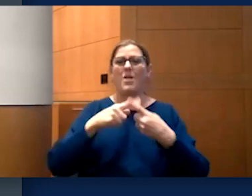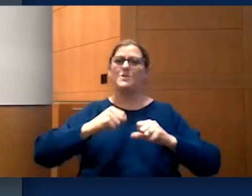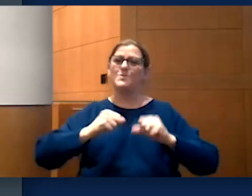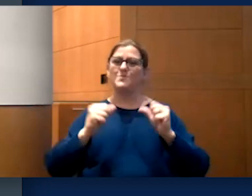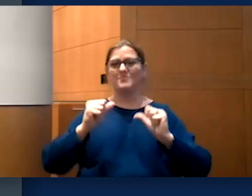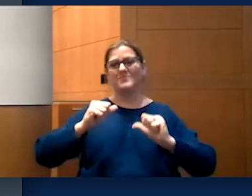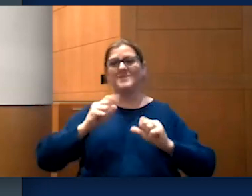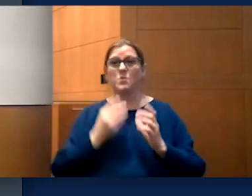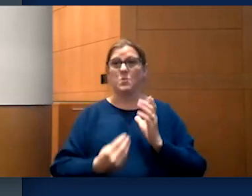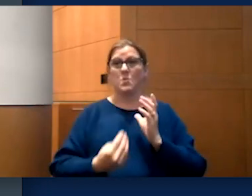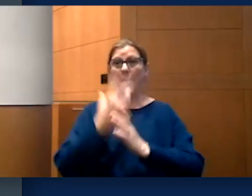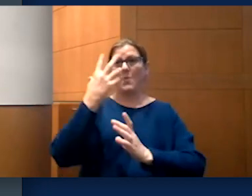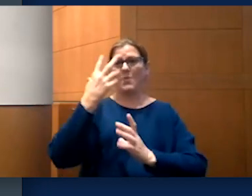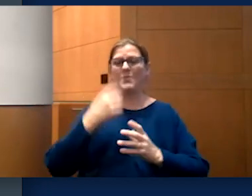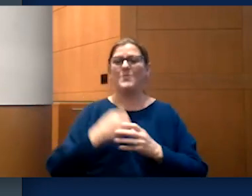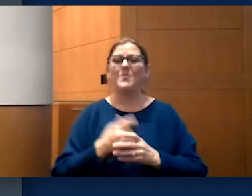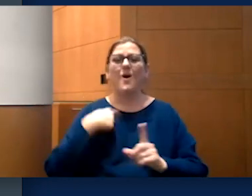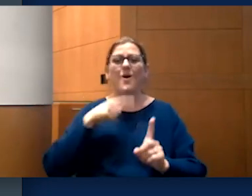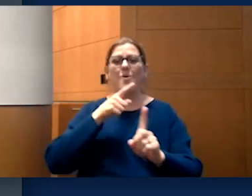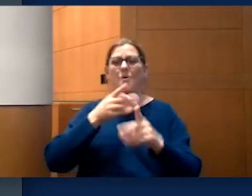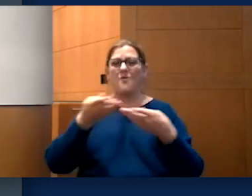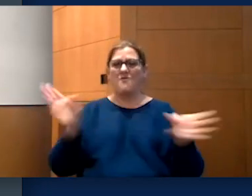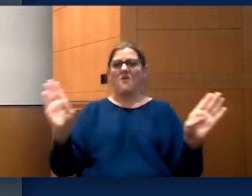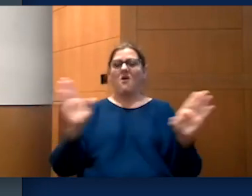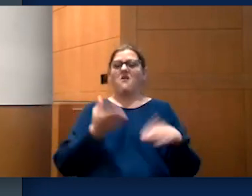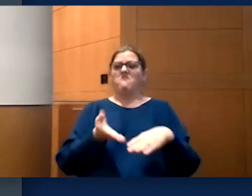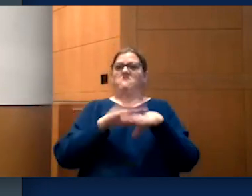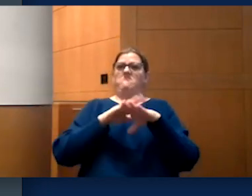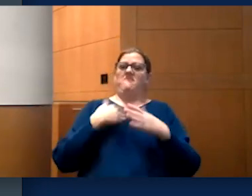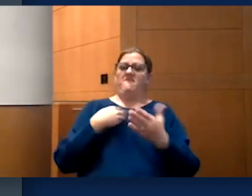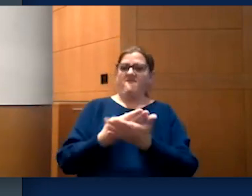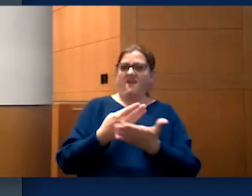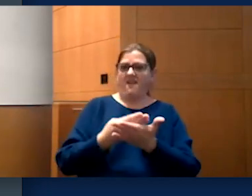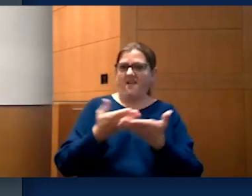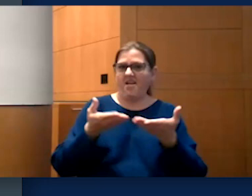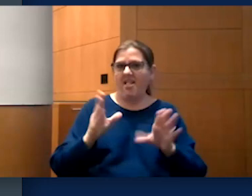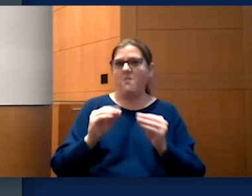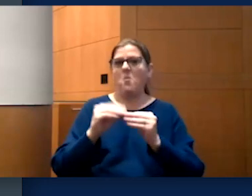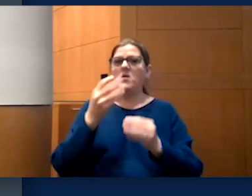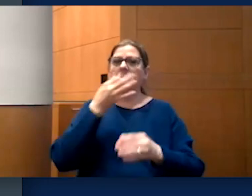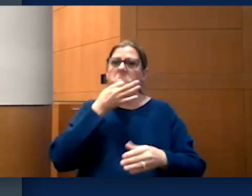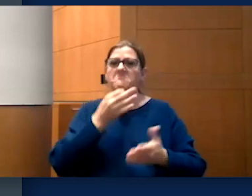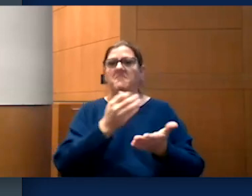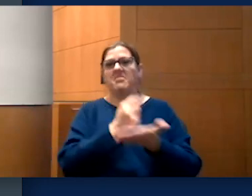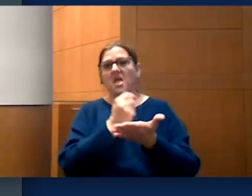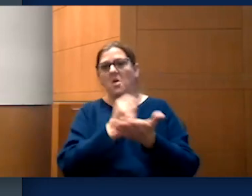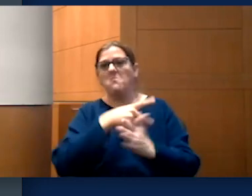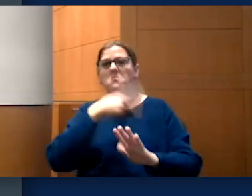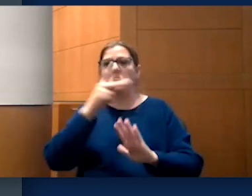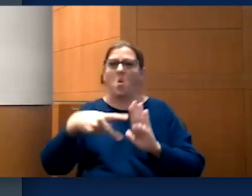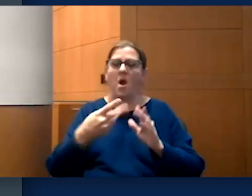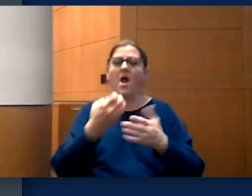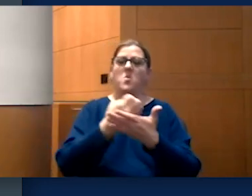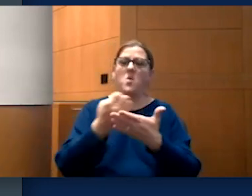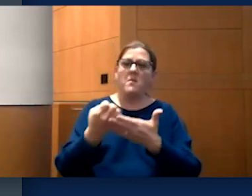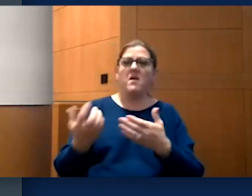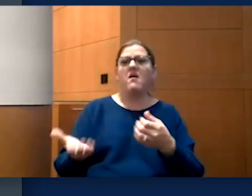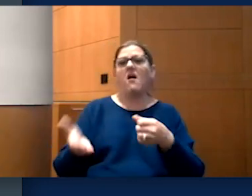So our goal overall is to increase our funding, to allow for more skilled therapy programs, equipment and covering of the Opec costs.